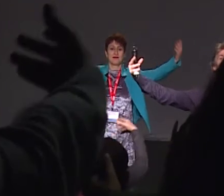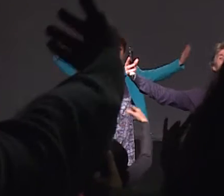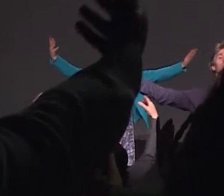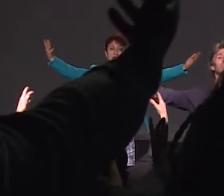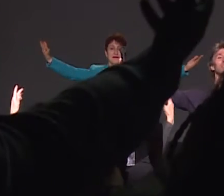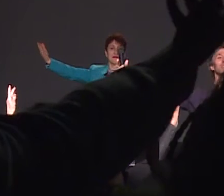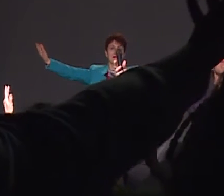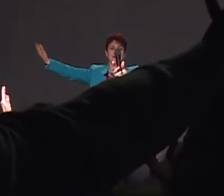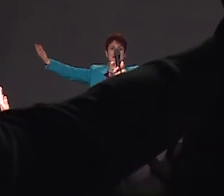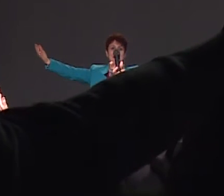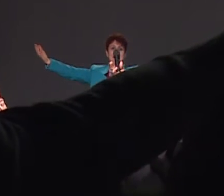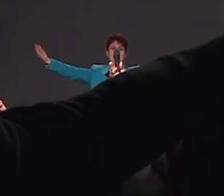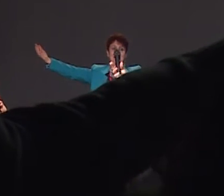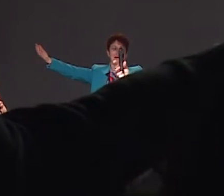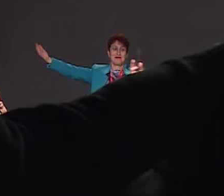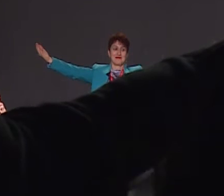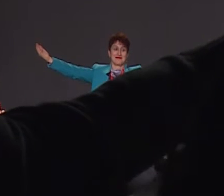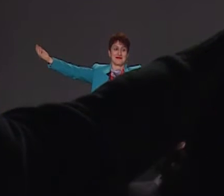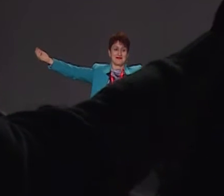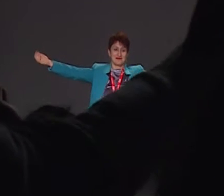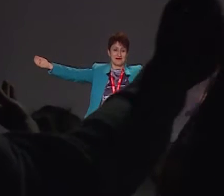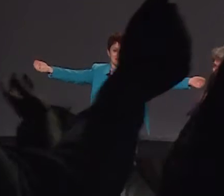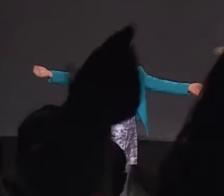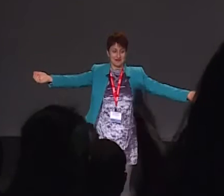to… So beautiful.